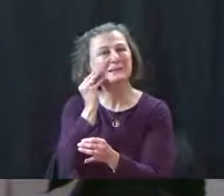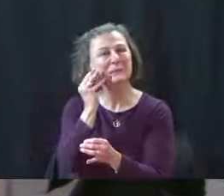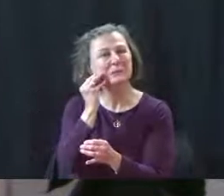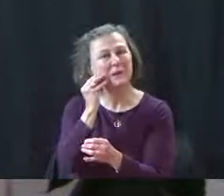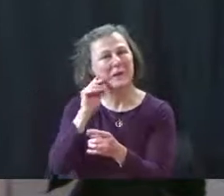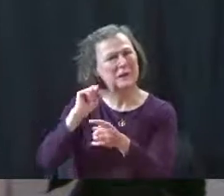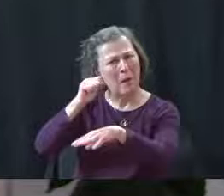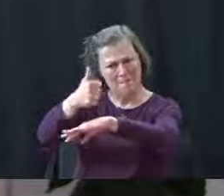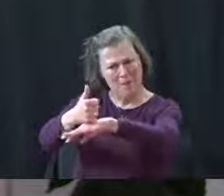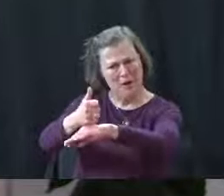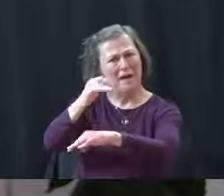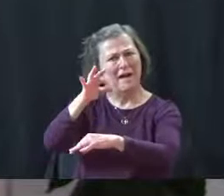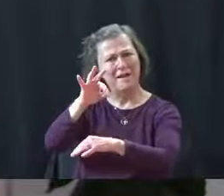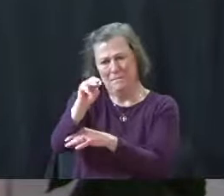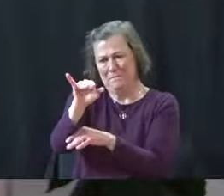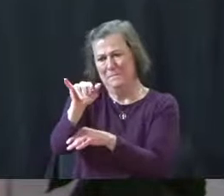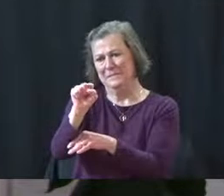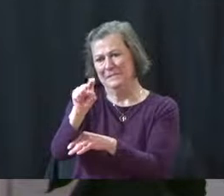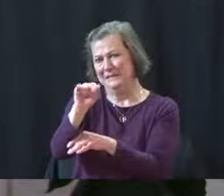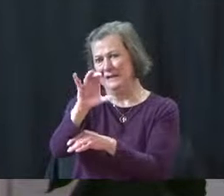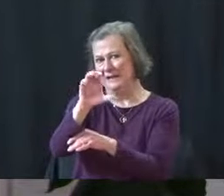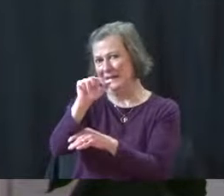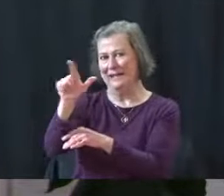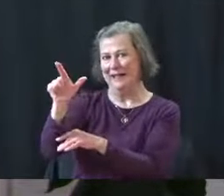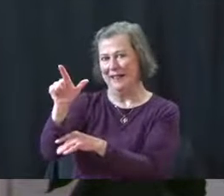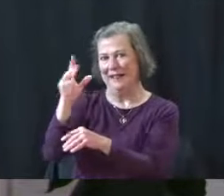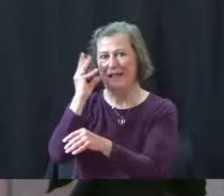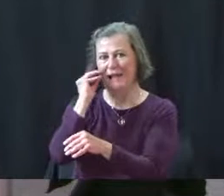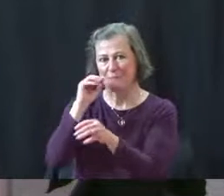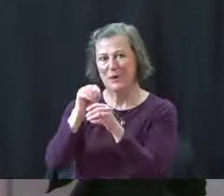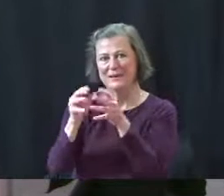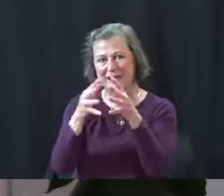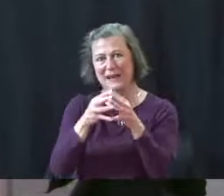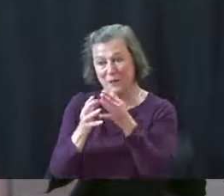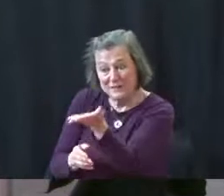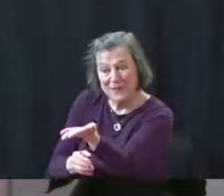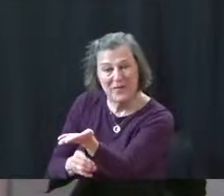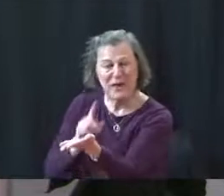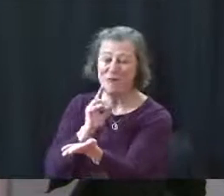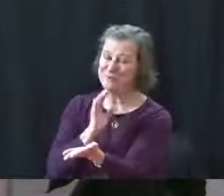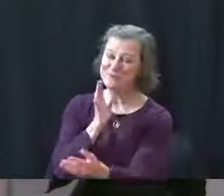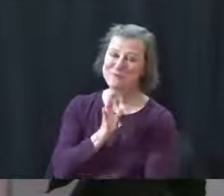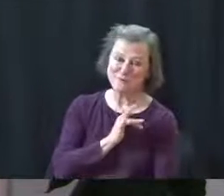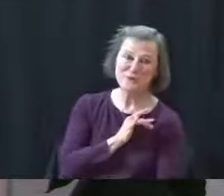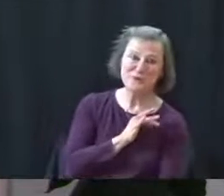experience that I know of in America but it's there, it's a cool thing.